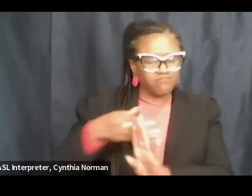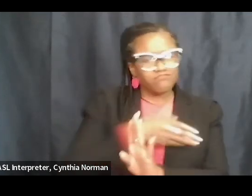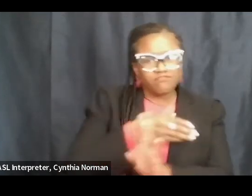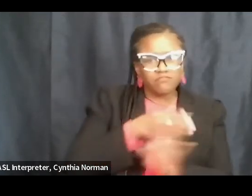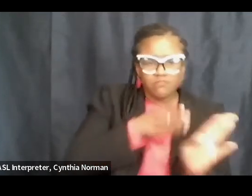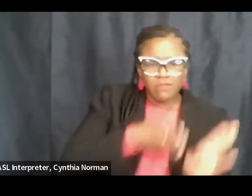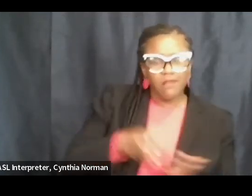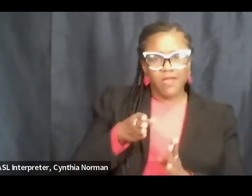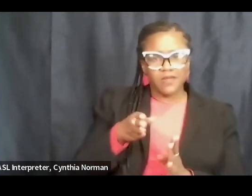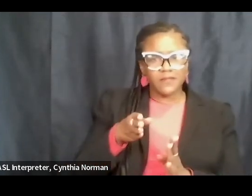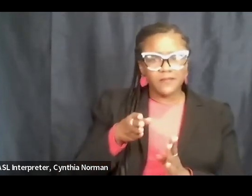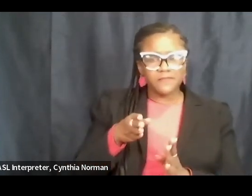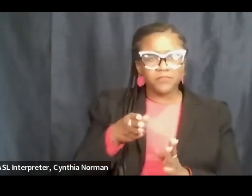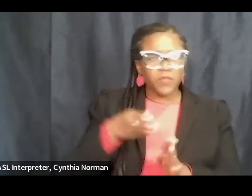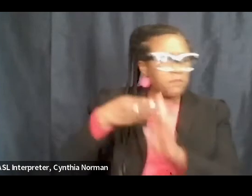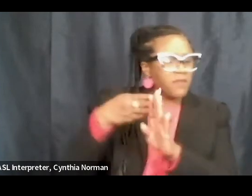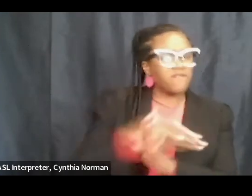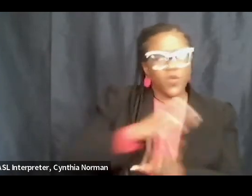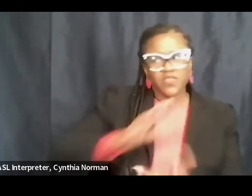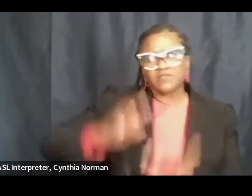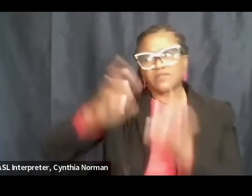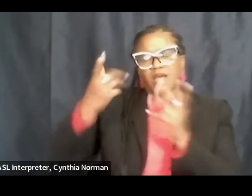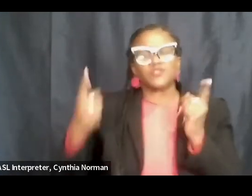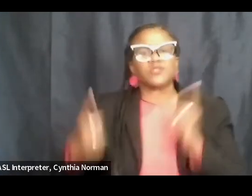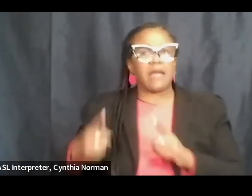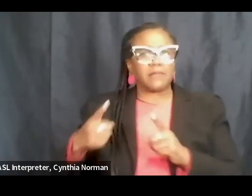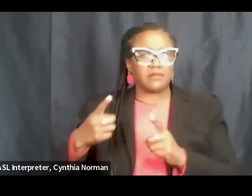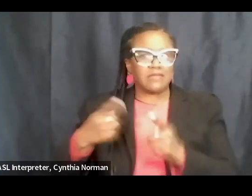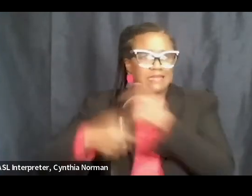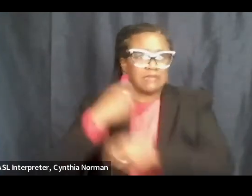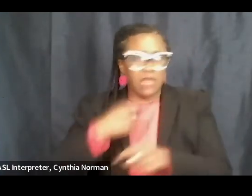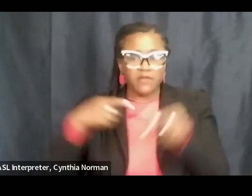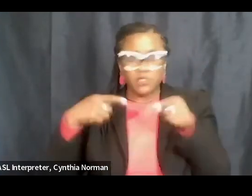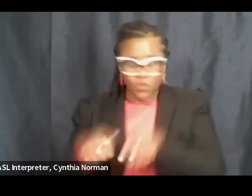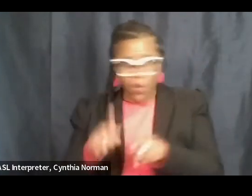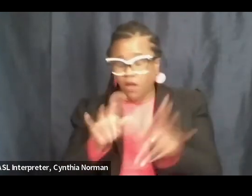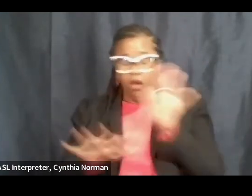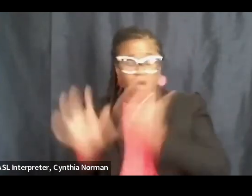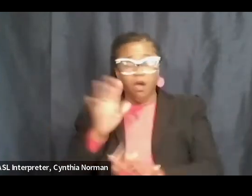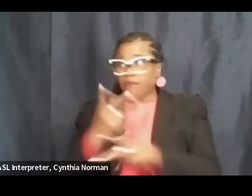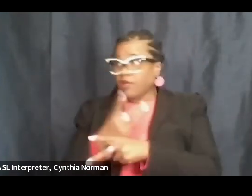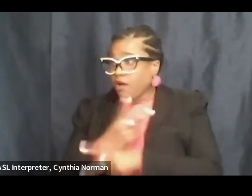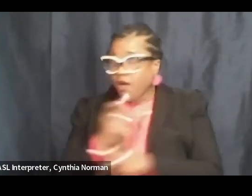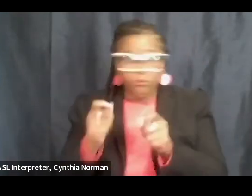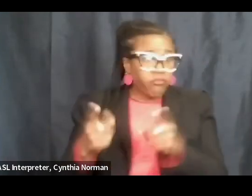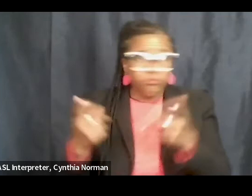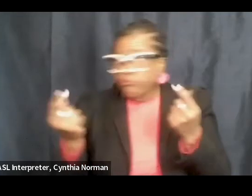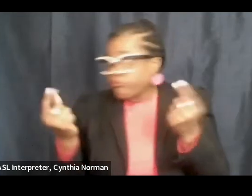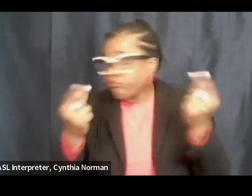and before the disasters happen, rather than during the disaster, trying to figure this out on the fly or after the fact. Yet